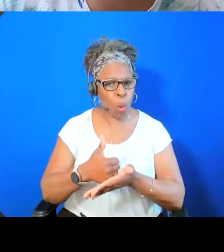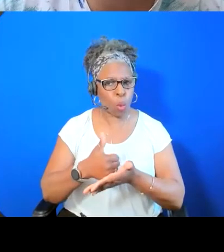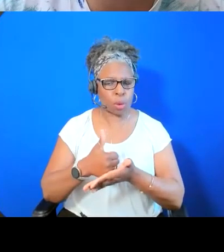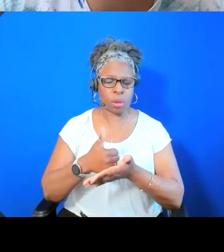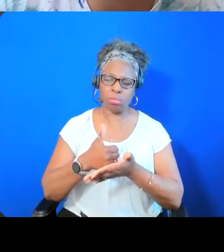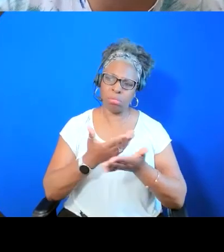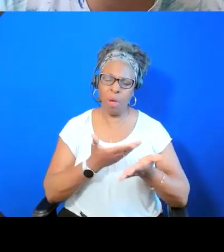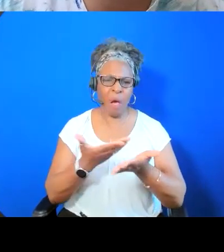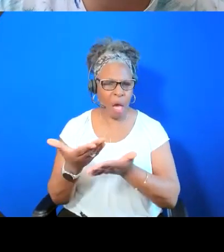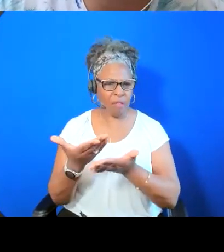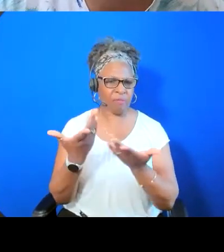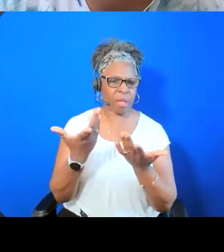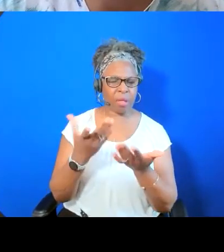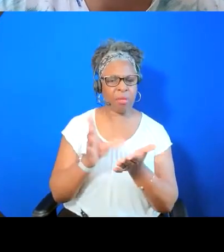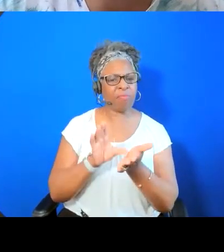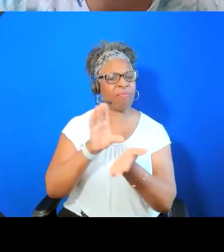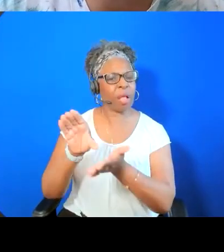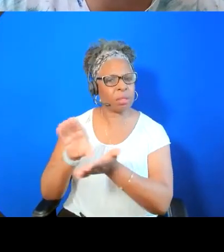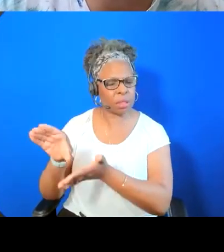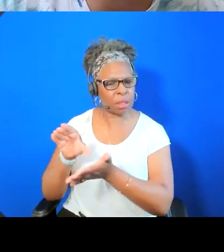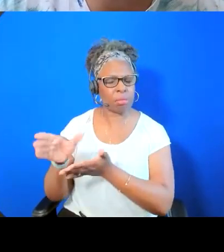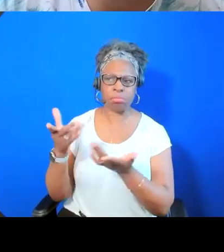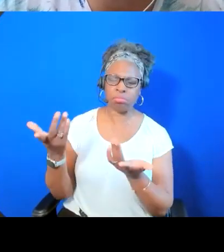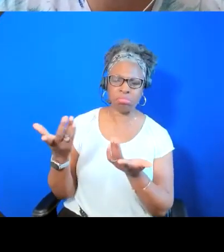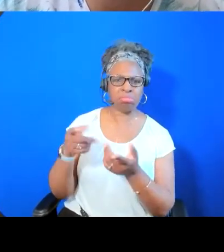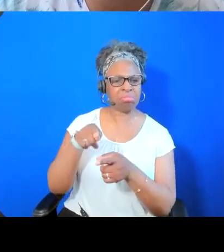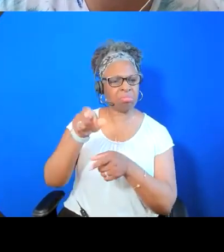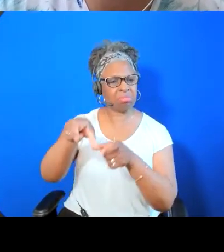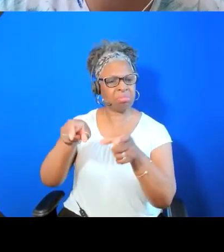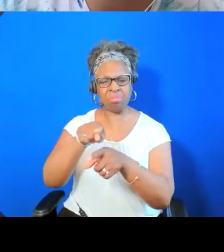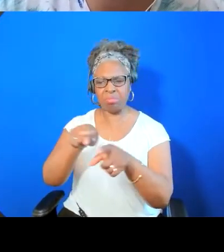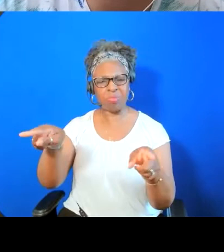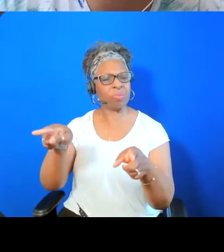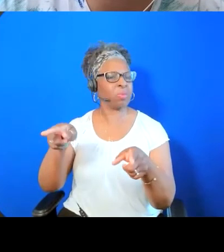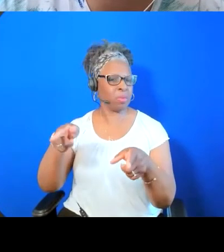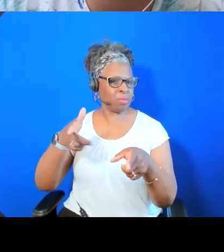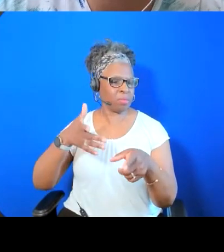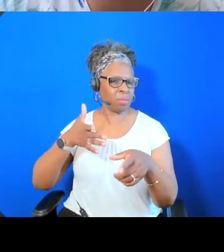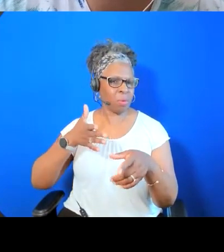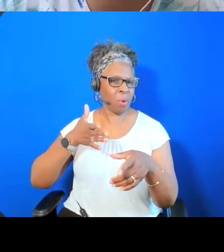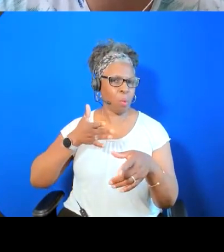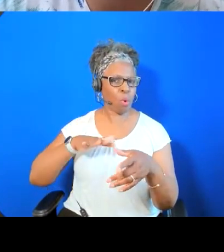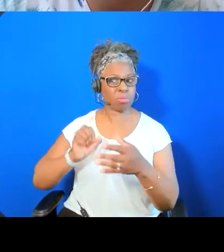where we offer funding to, to people that would like to basically develop their ideas.